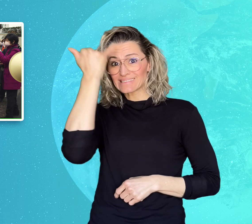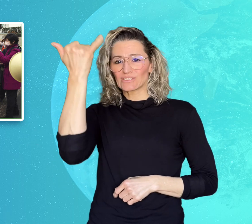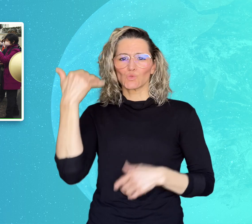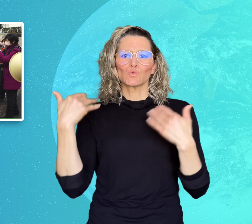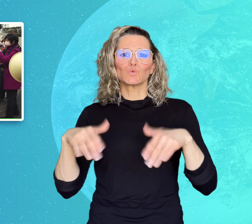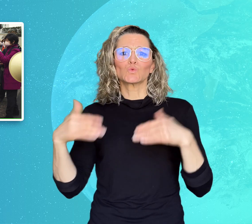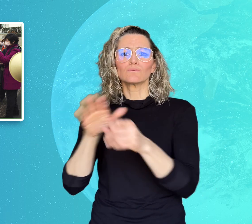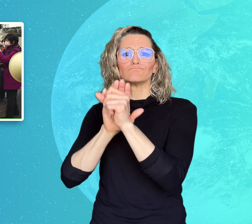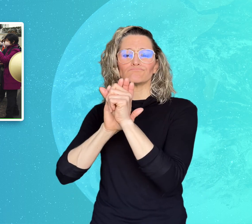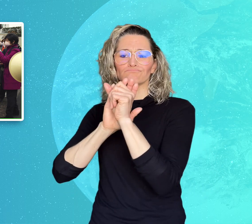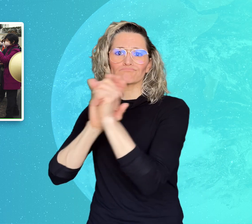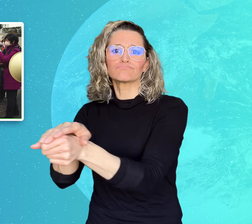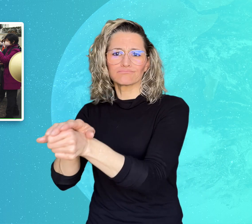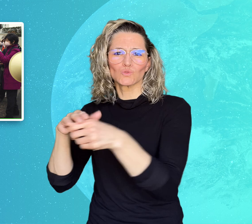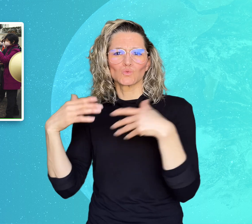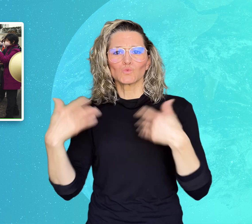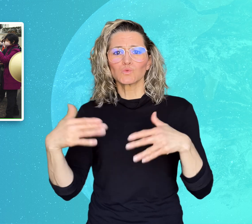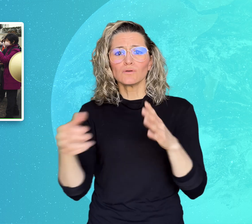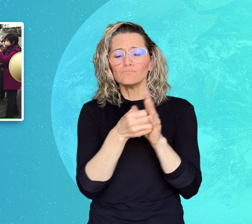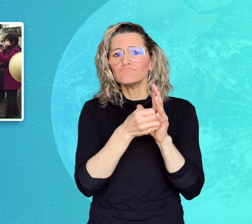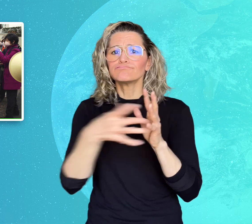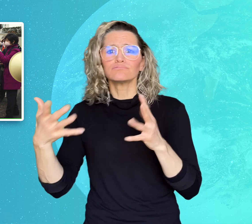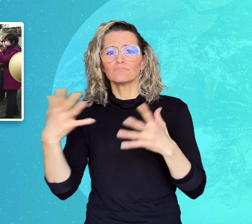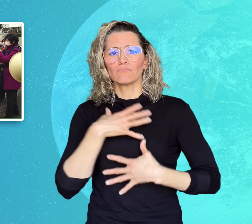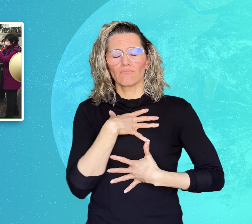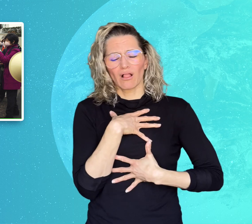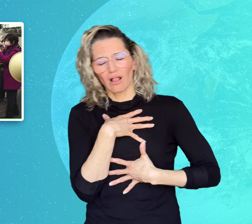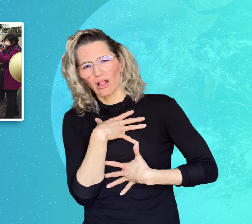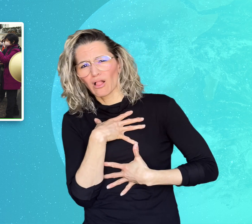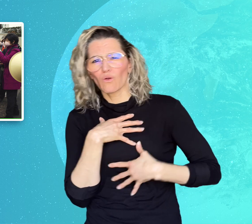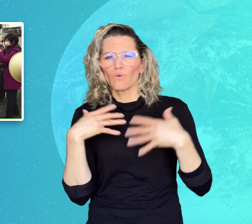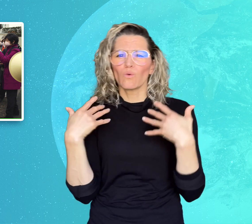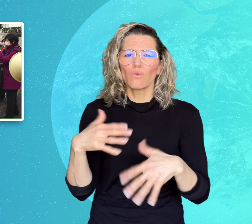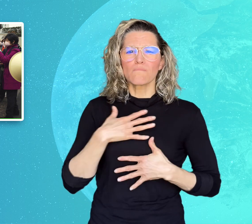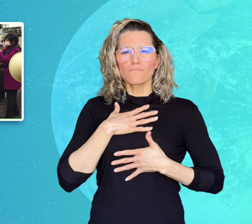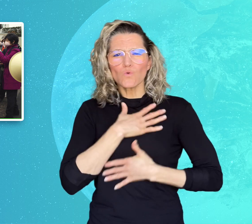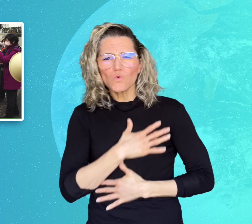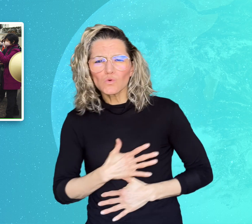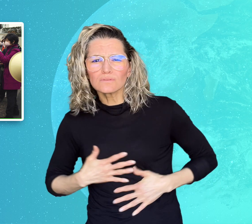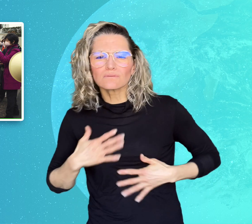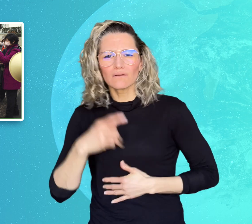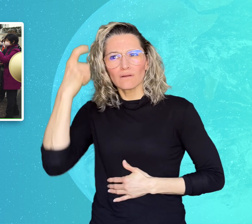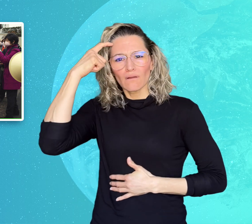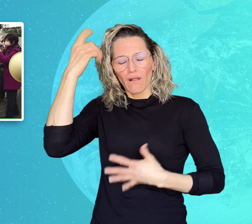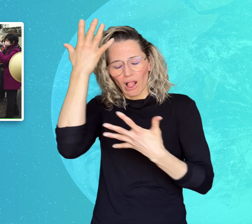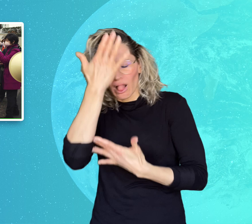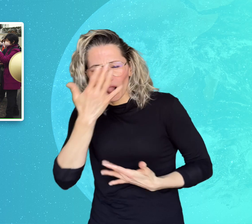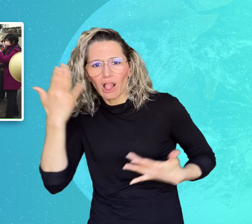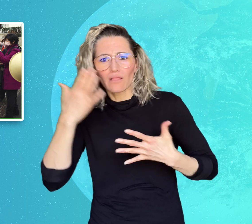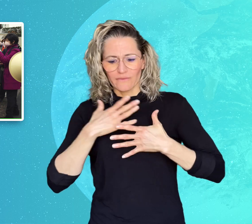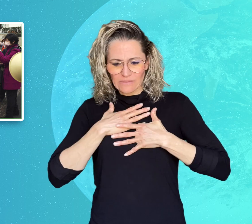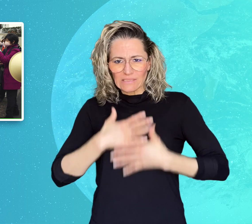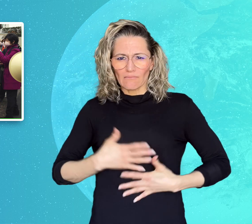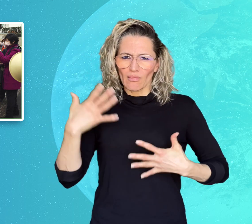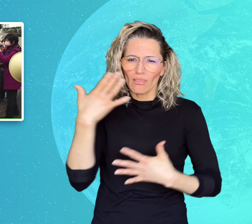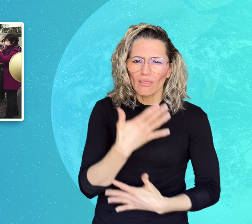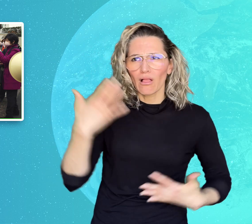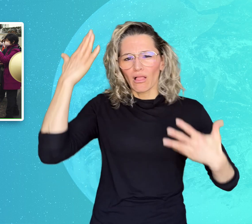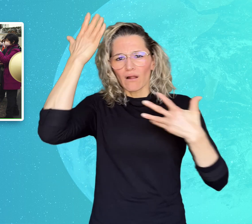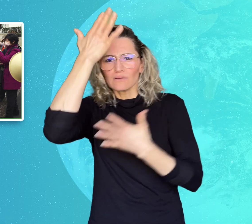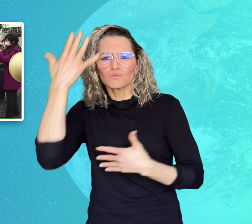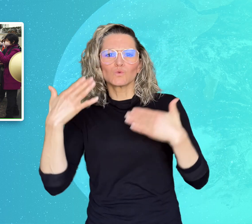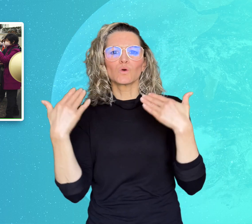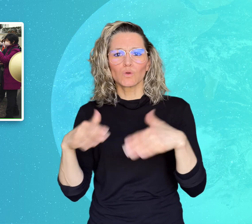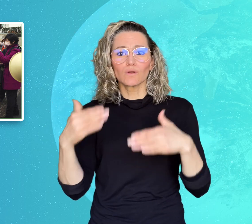and physical suffering," therefore the court ruled